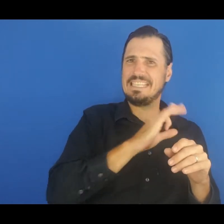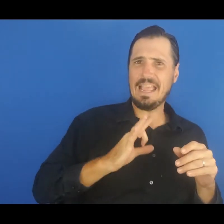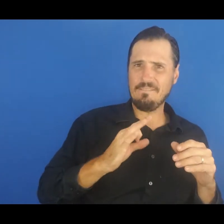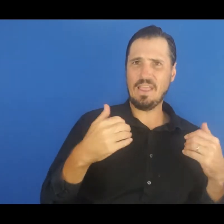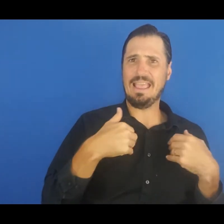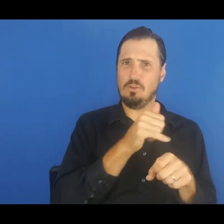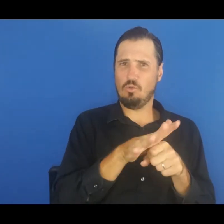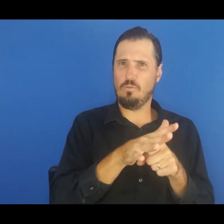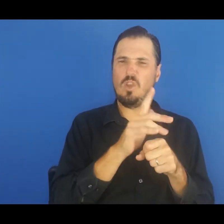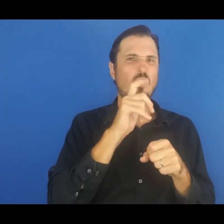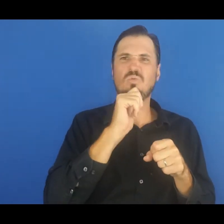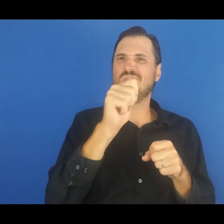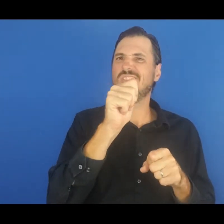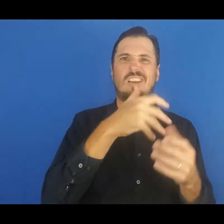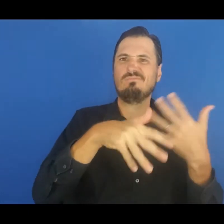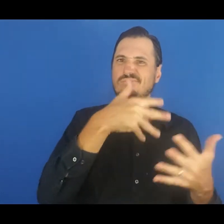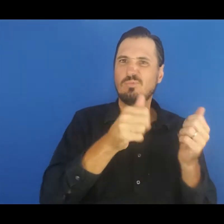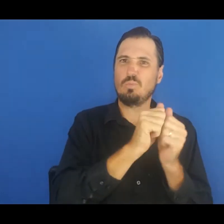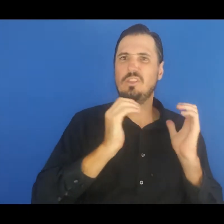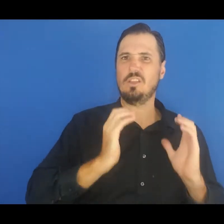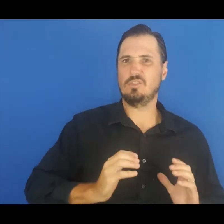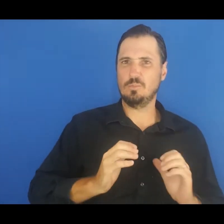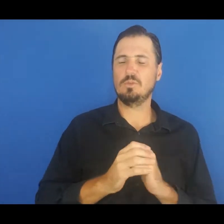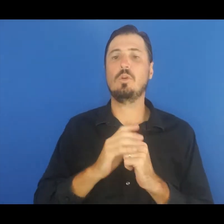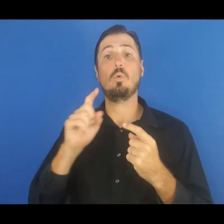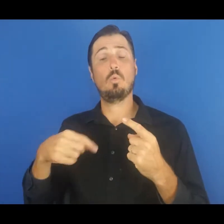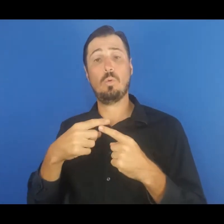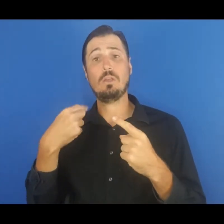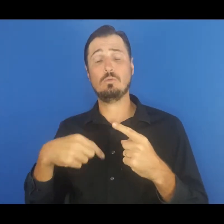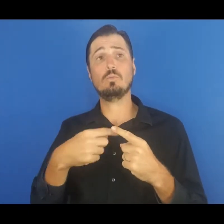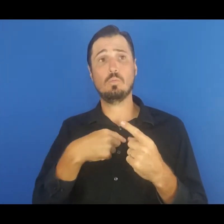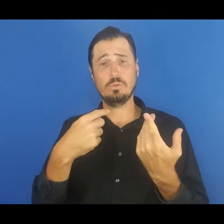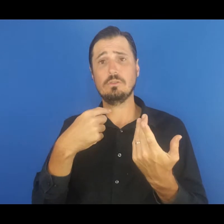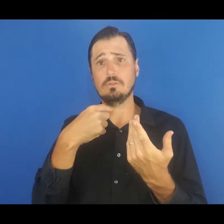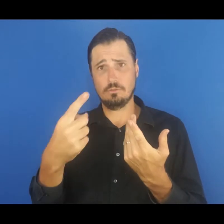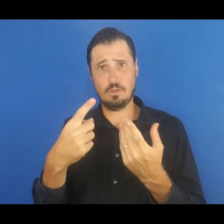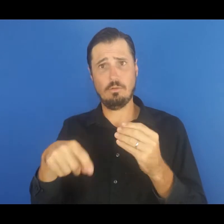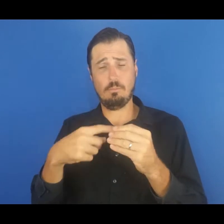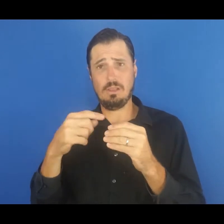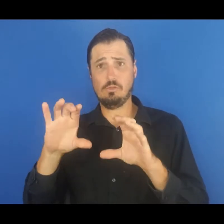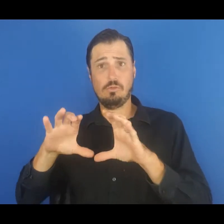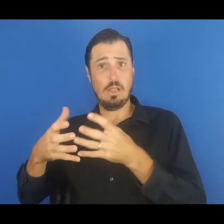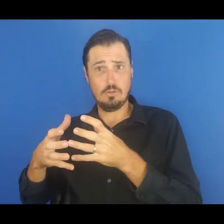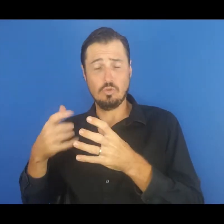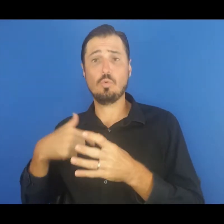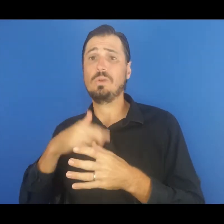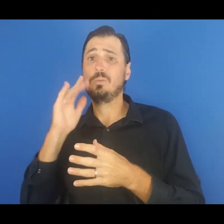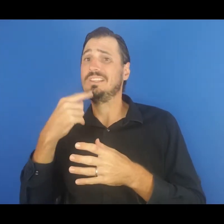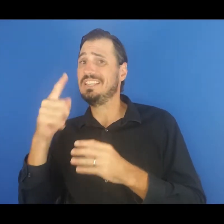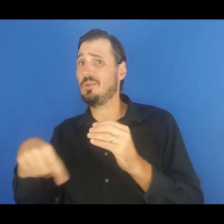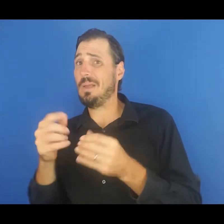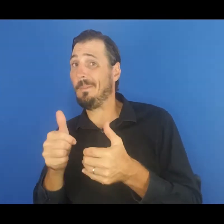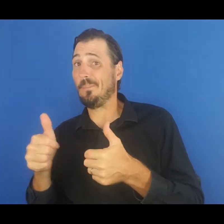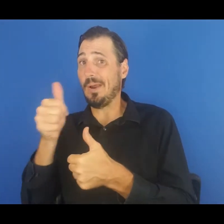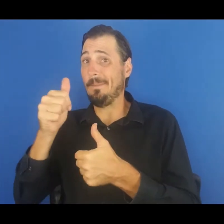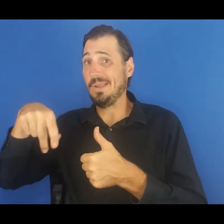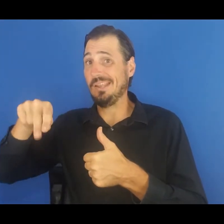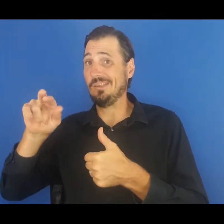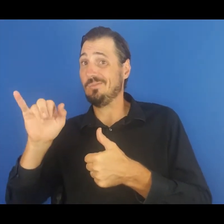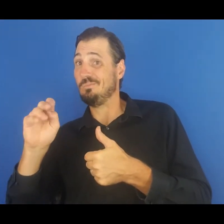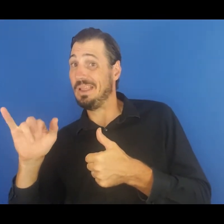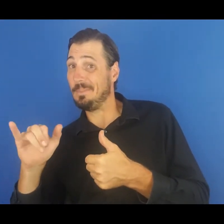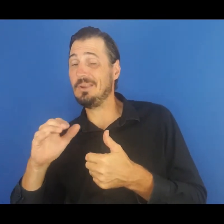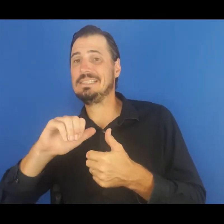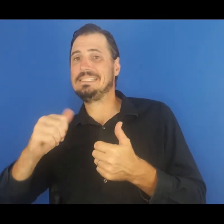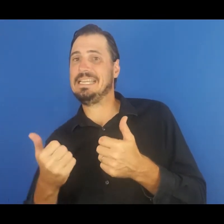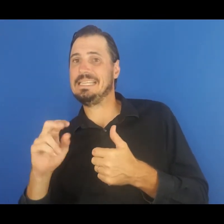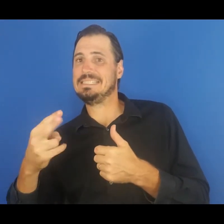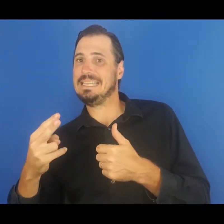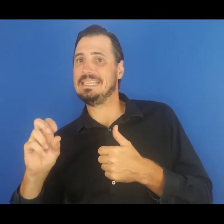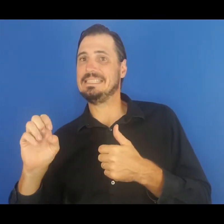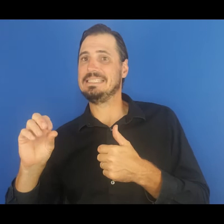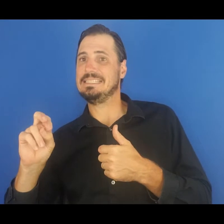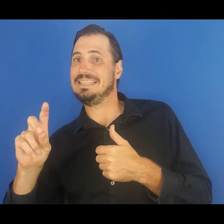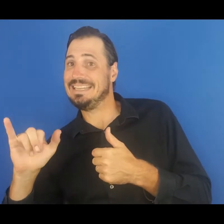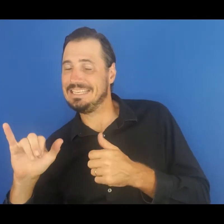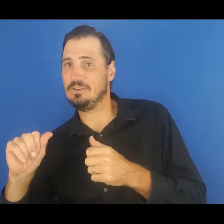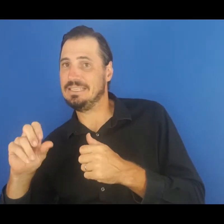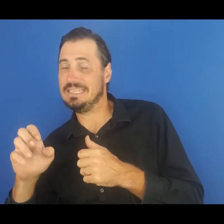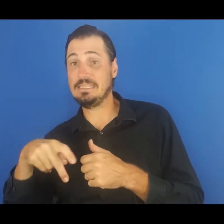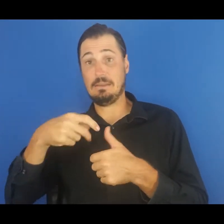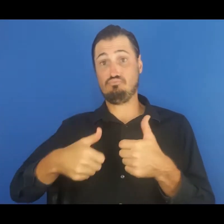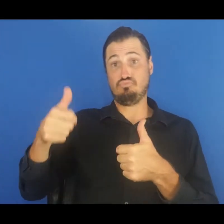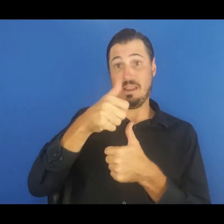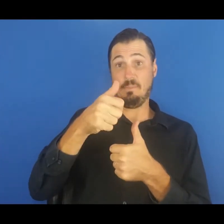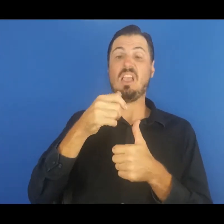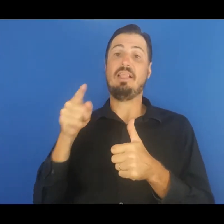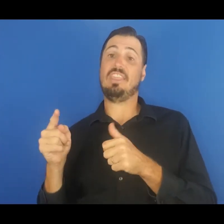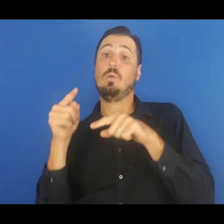When we investigate clusters, we report on both primary and secondary cases. Primary cases are those who became infected at a specific location or event. Secondary cases are those who did